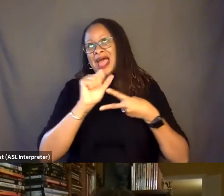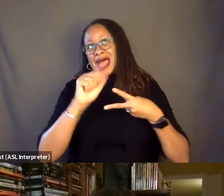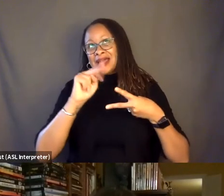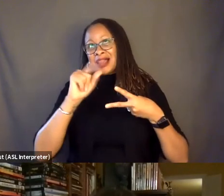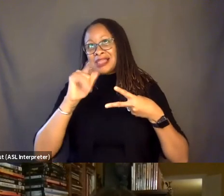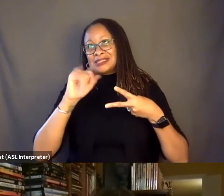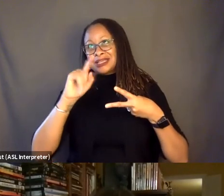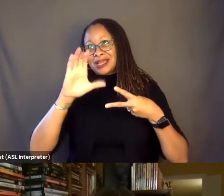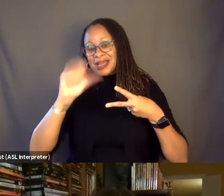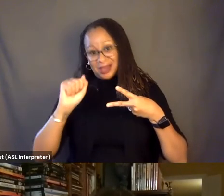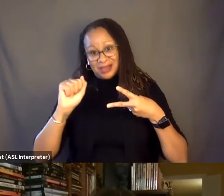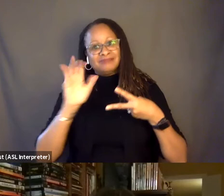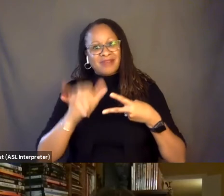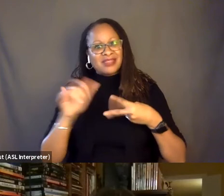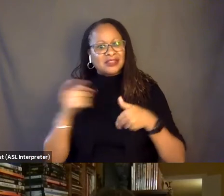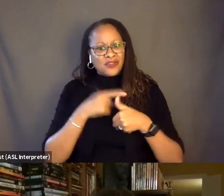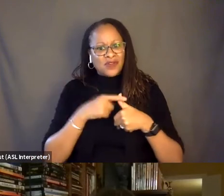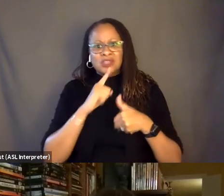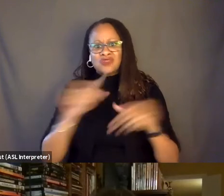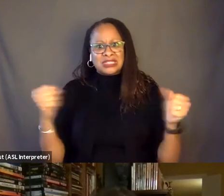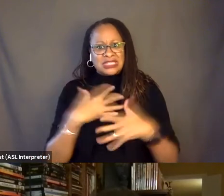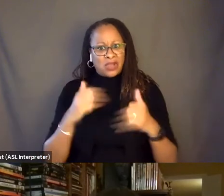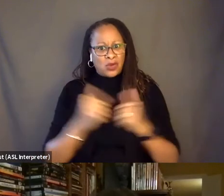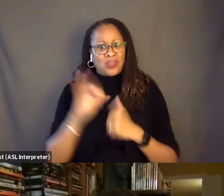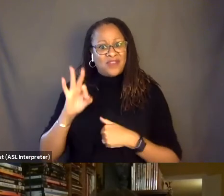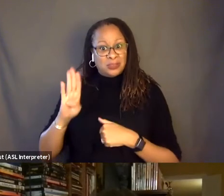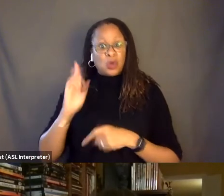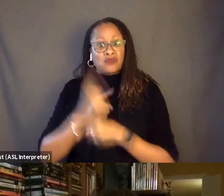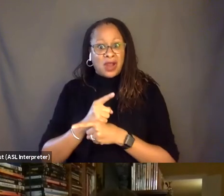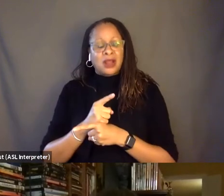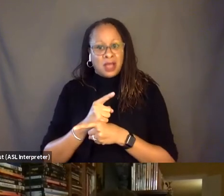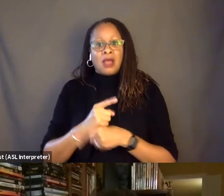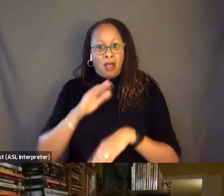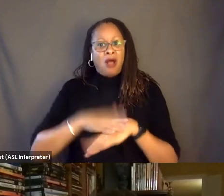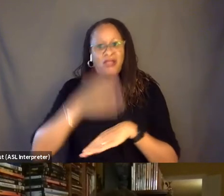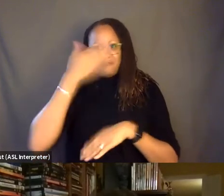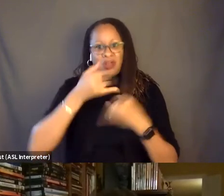which is really scary with Facebook very much on the front lines.